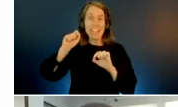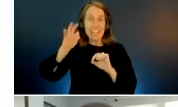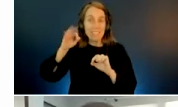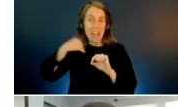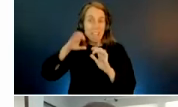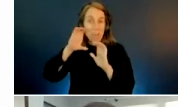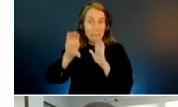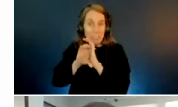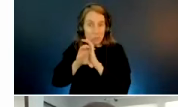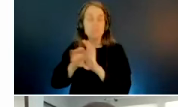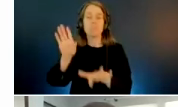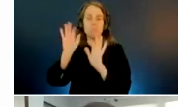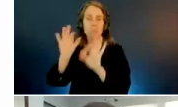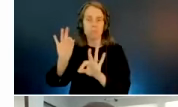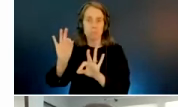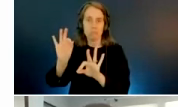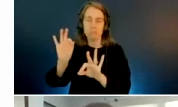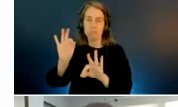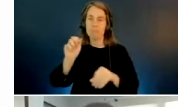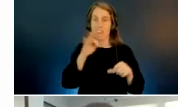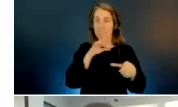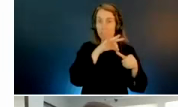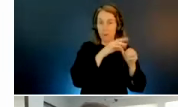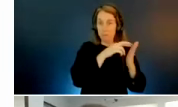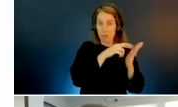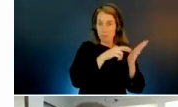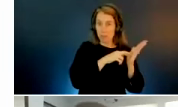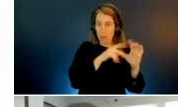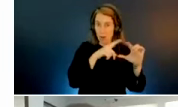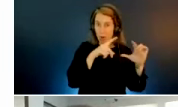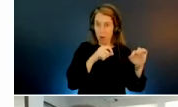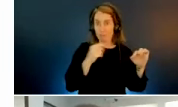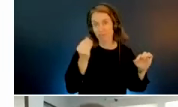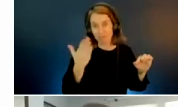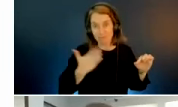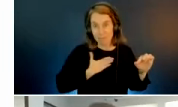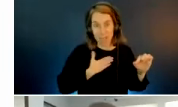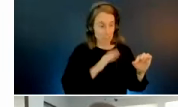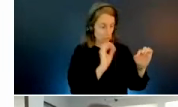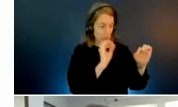your voter registration card my personal voter registration card does not have um